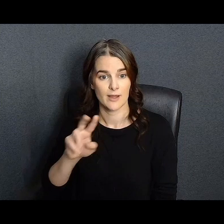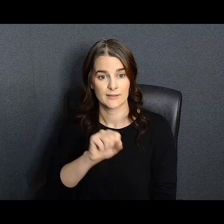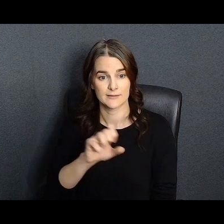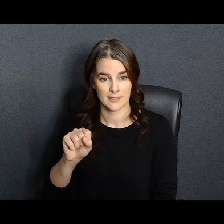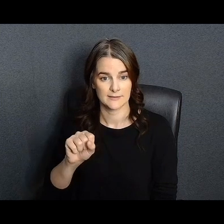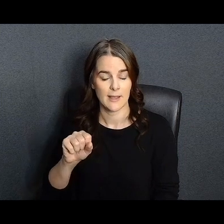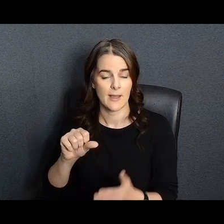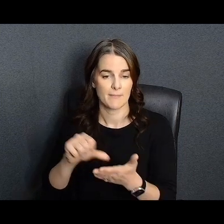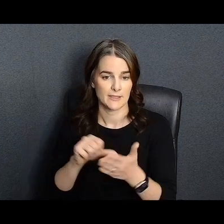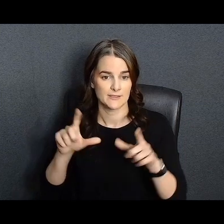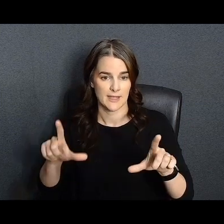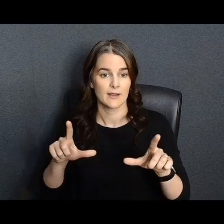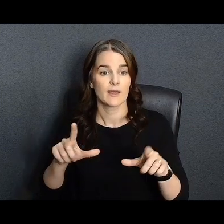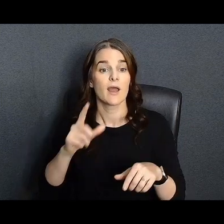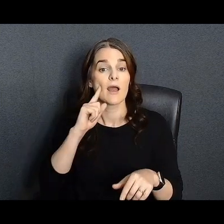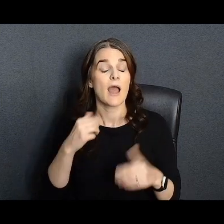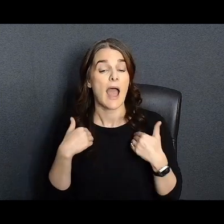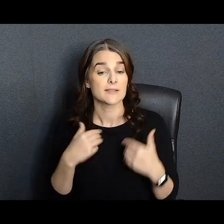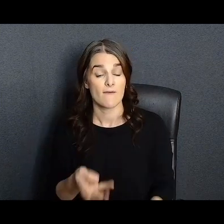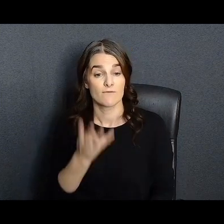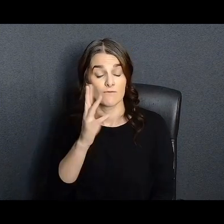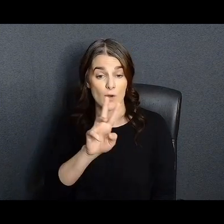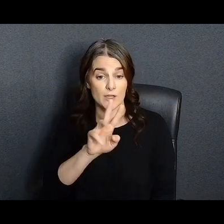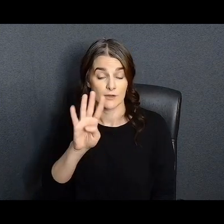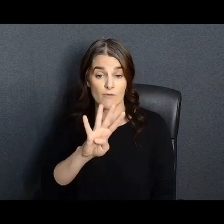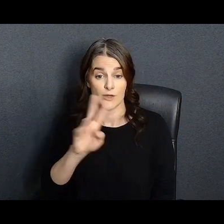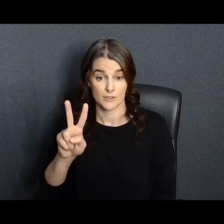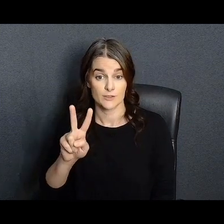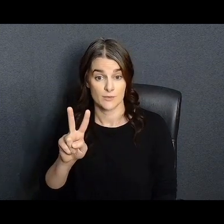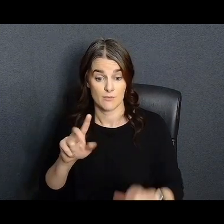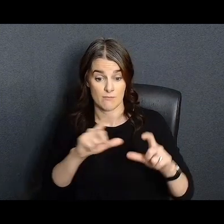and it uses symbols as the primary mode of communication.